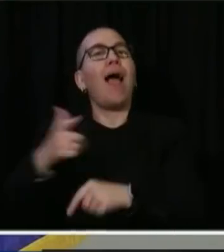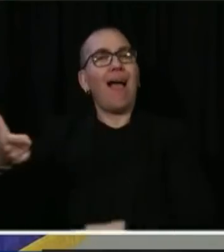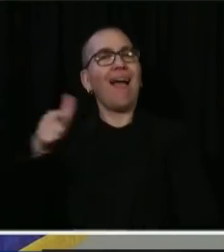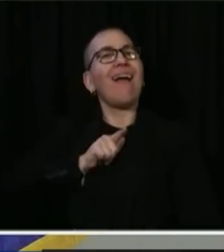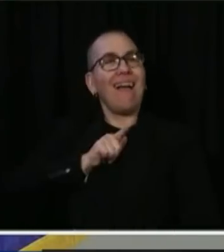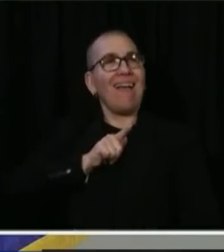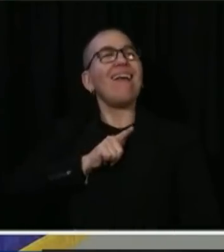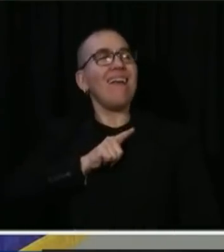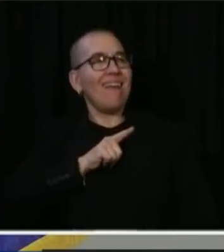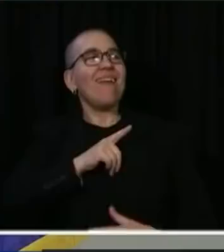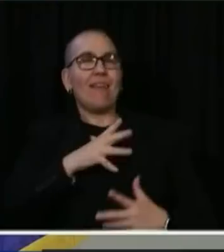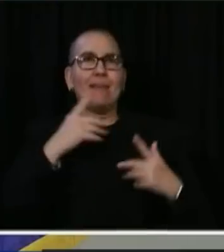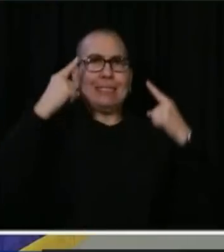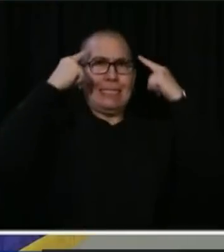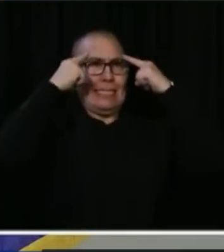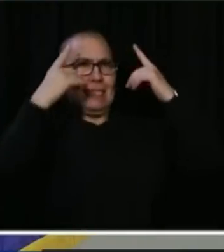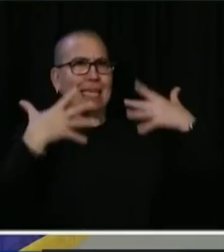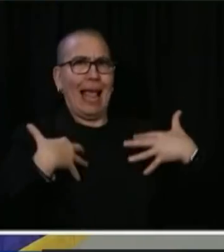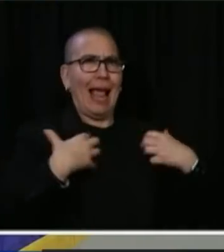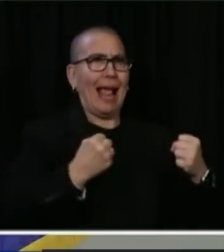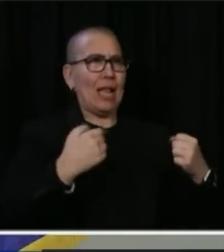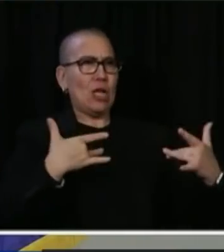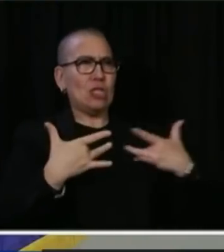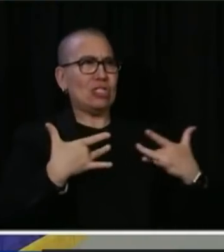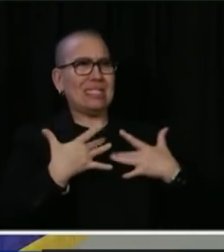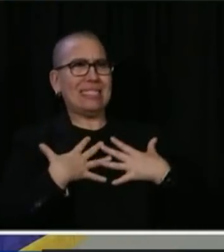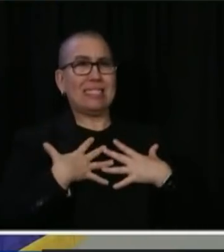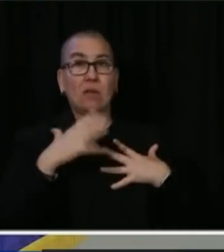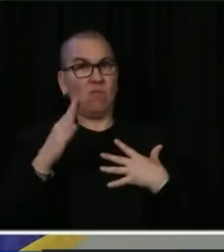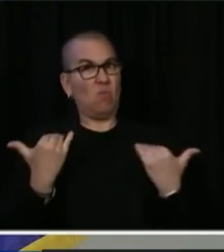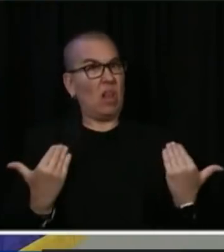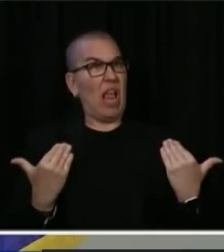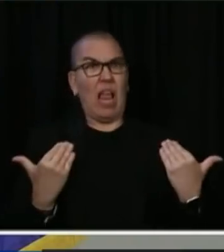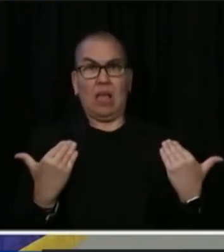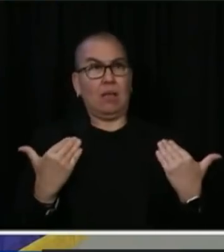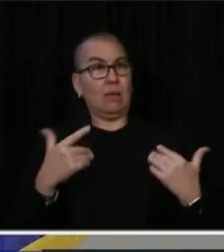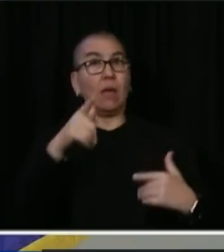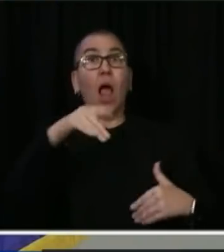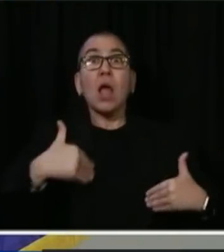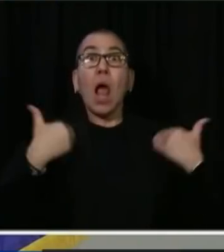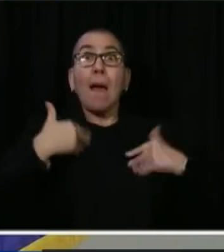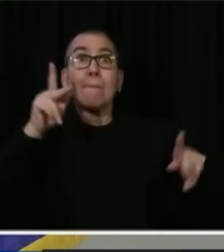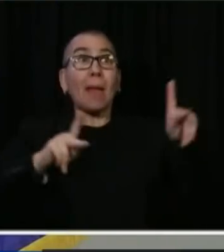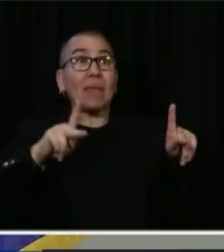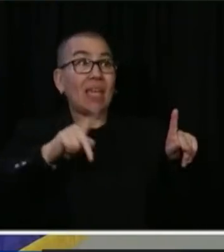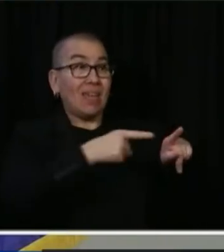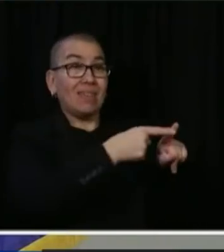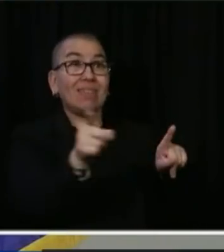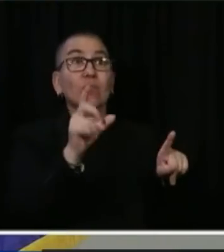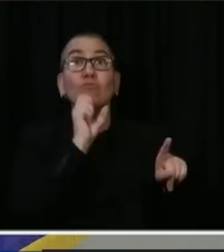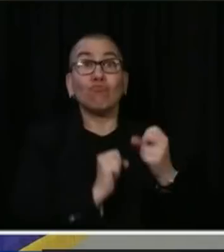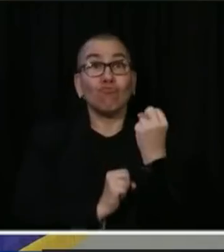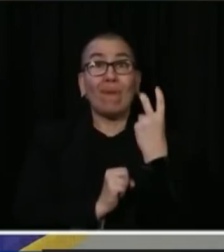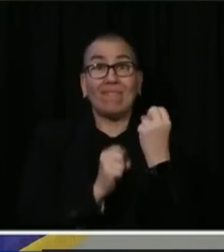THINK ABOUT THE PITCH YOU WILL MAKE TO YOUR UNCLE WHO SAYS HE